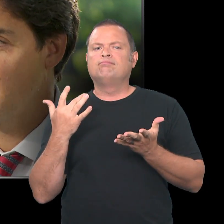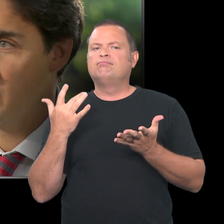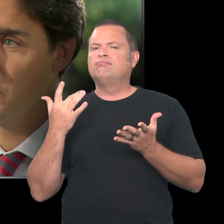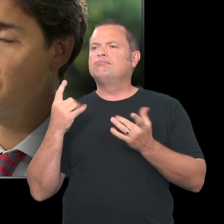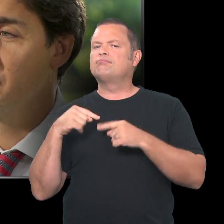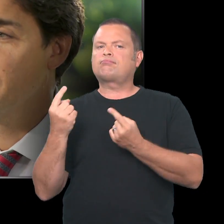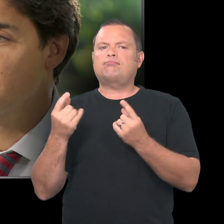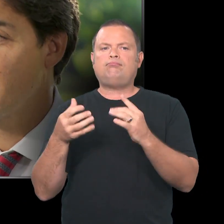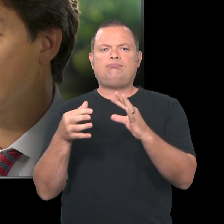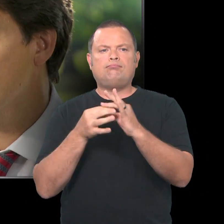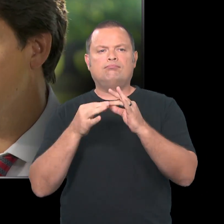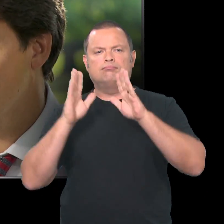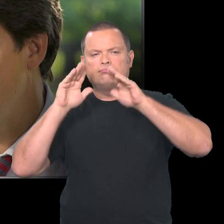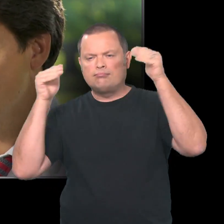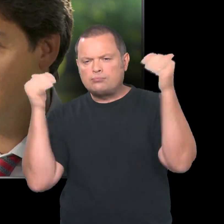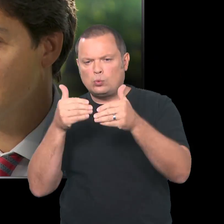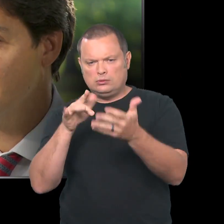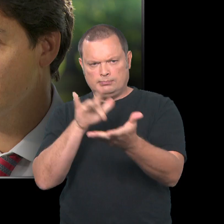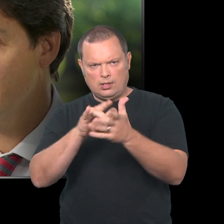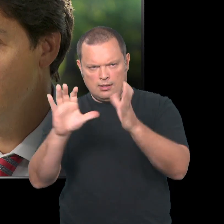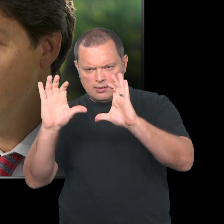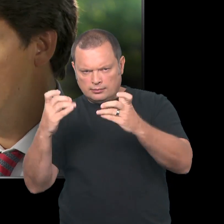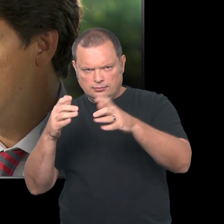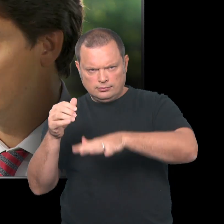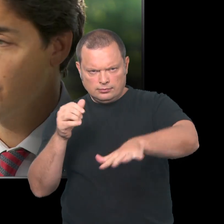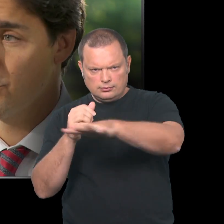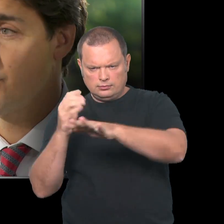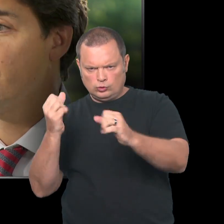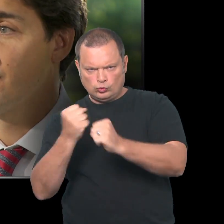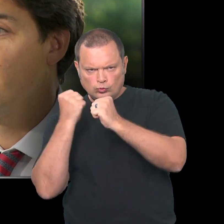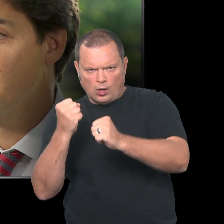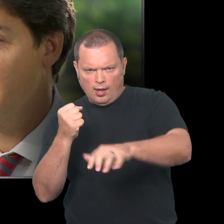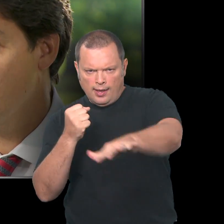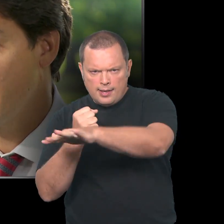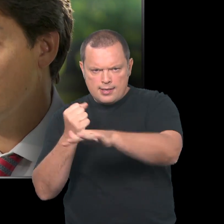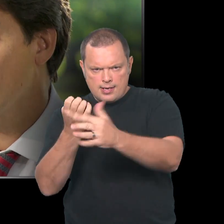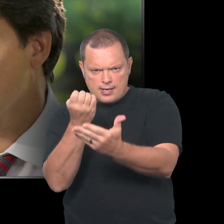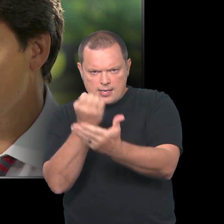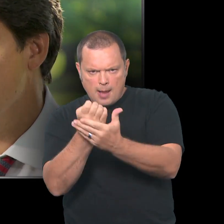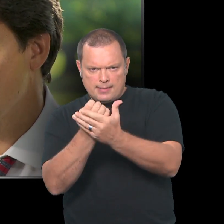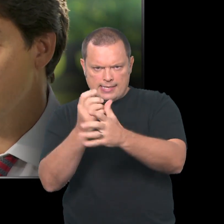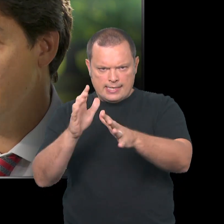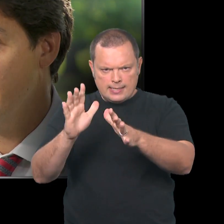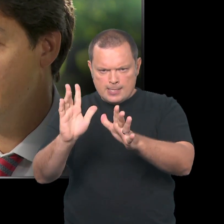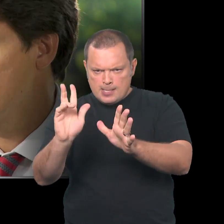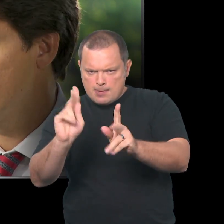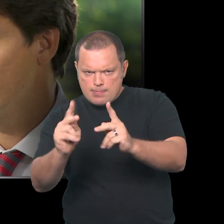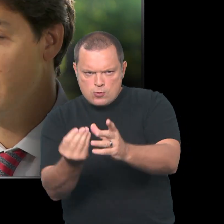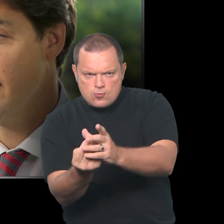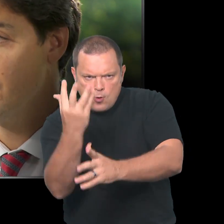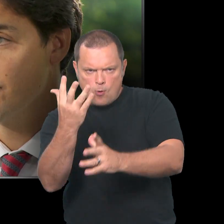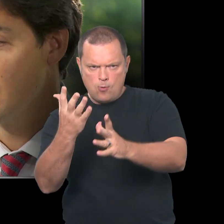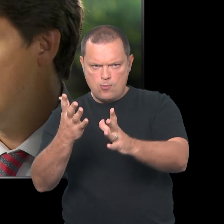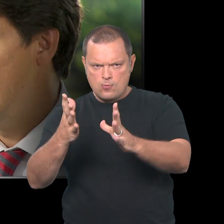From the very beginning, I have talked about how we are going to strengthen the middle class in this country. We need to grow the economy